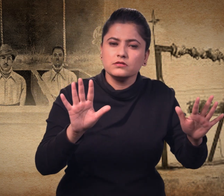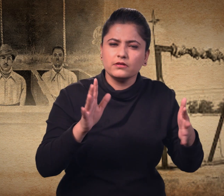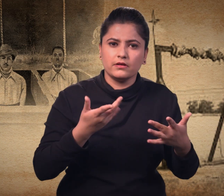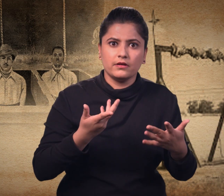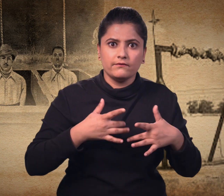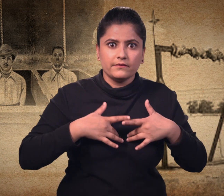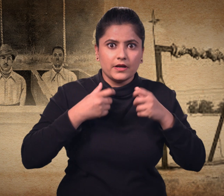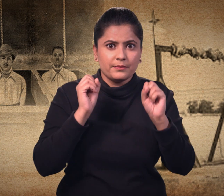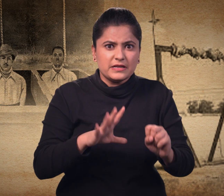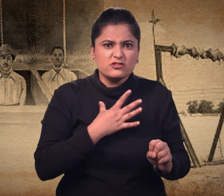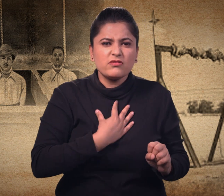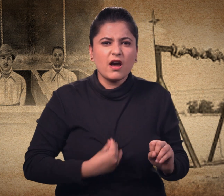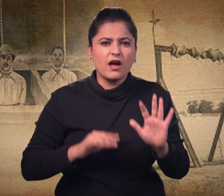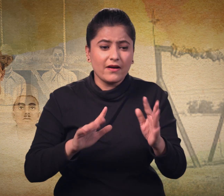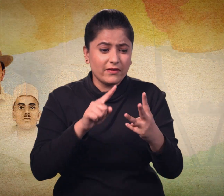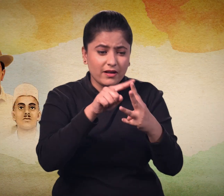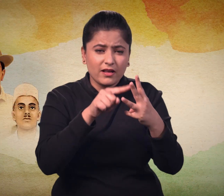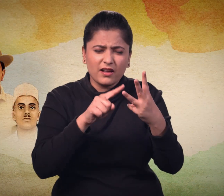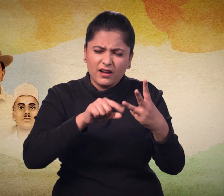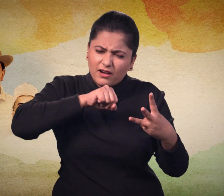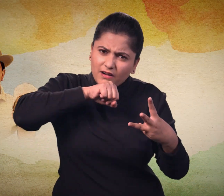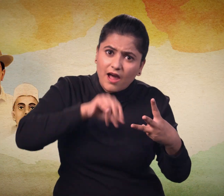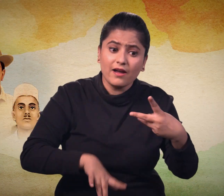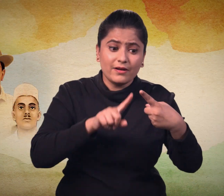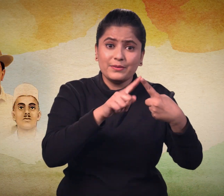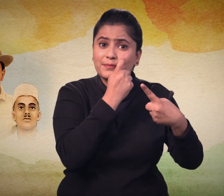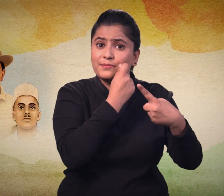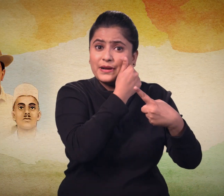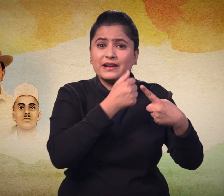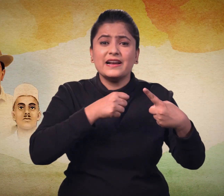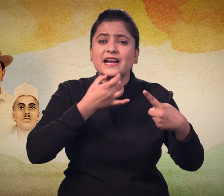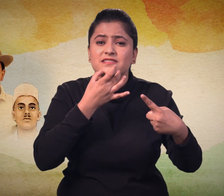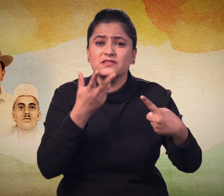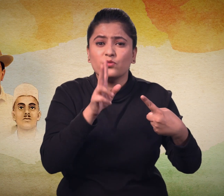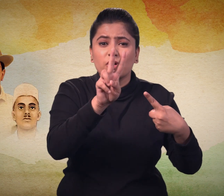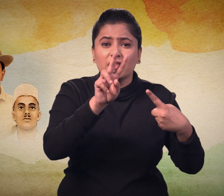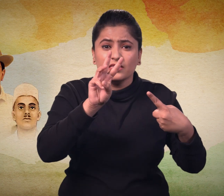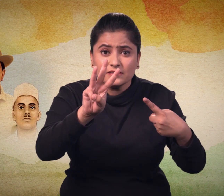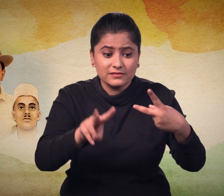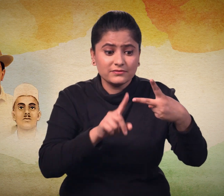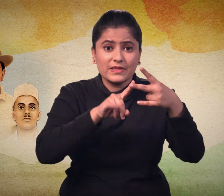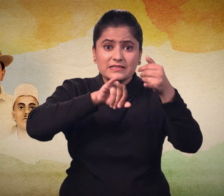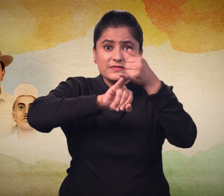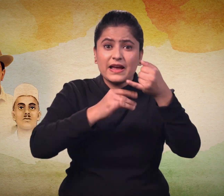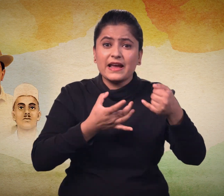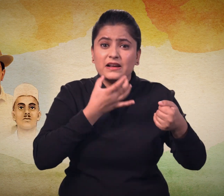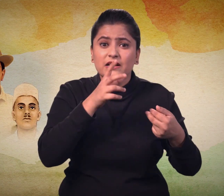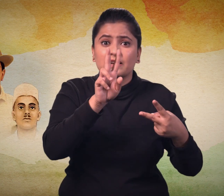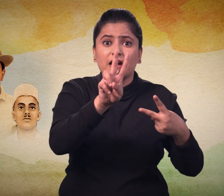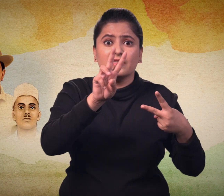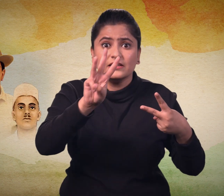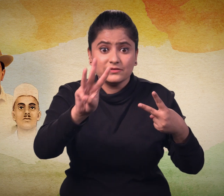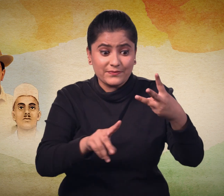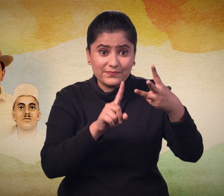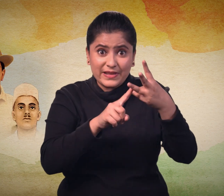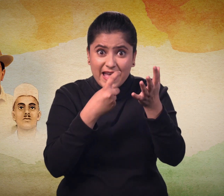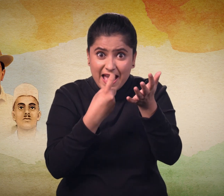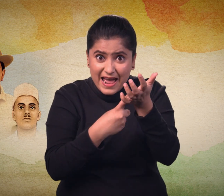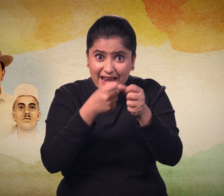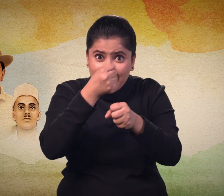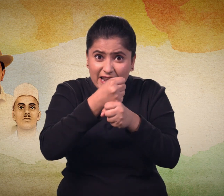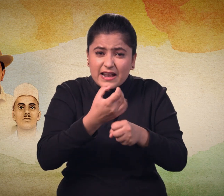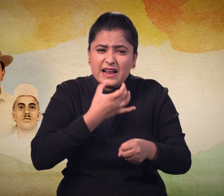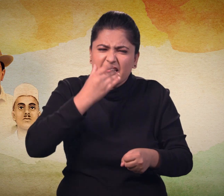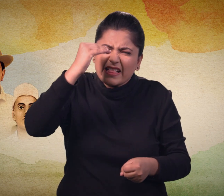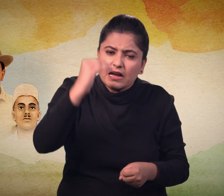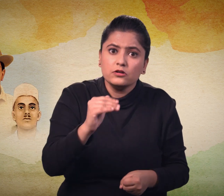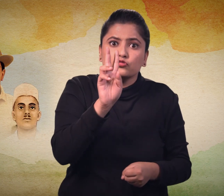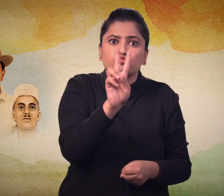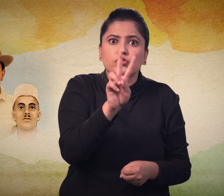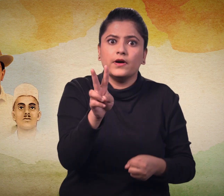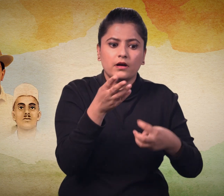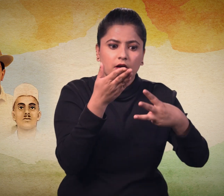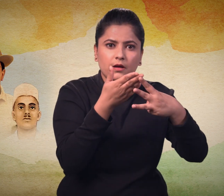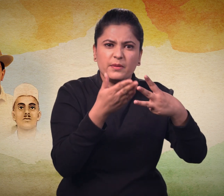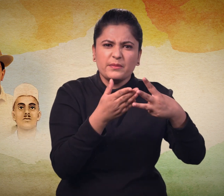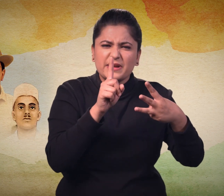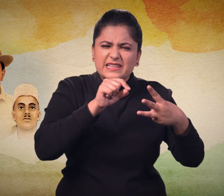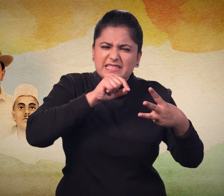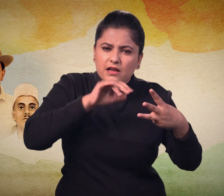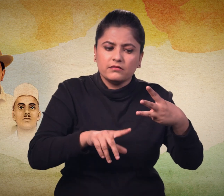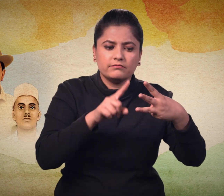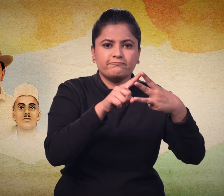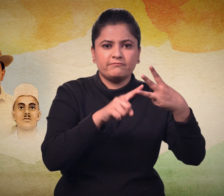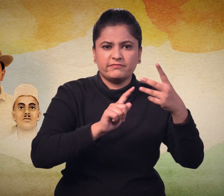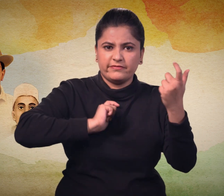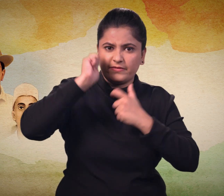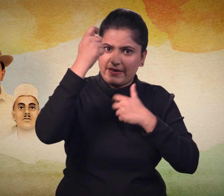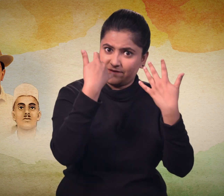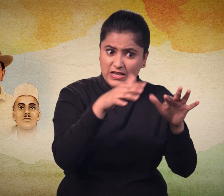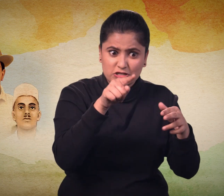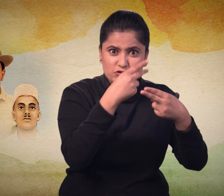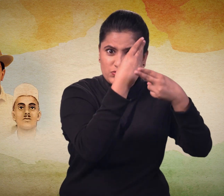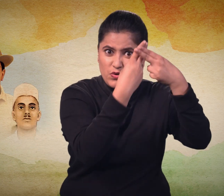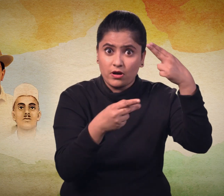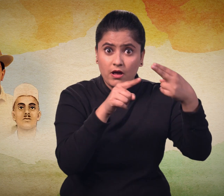This was very sad. When these three were hanged, Bhagat Singh and Sukhdev were 23-year-old, while Rajguru was just 22-year-old.